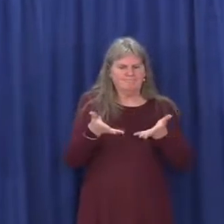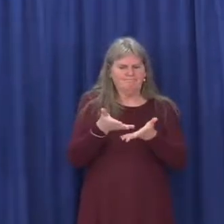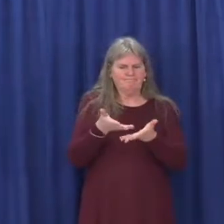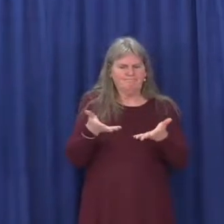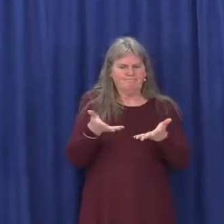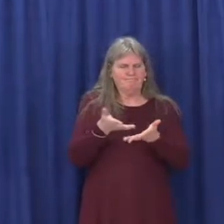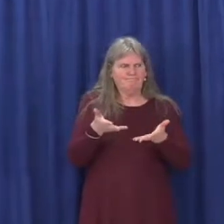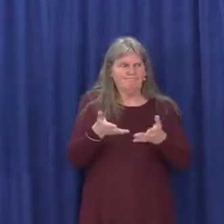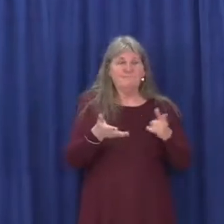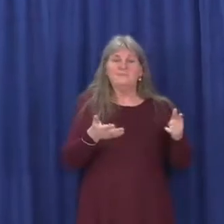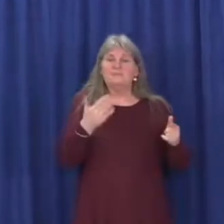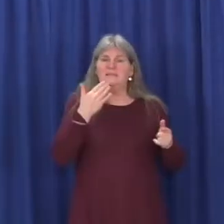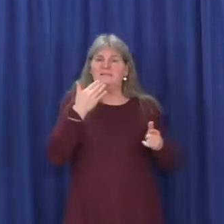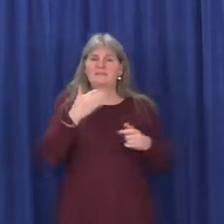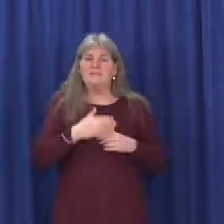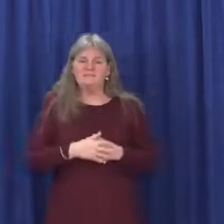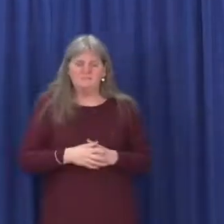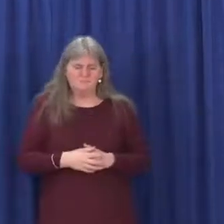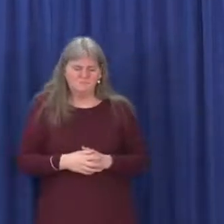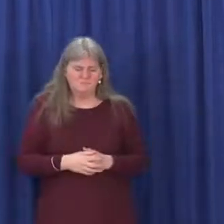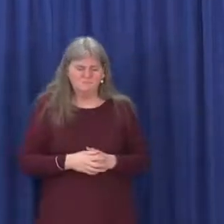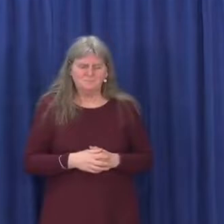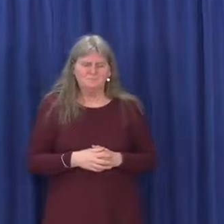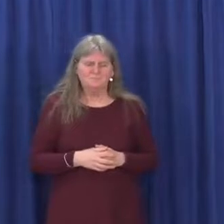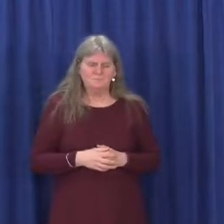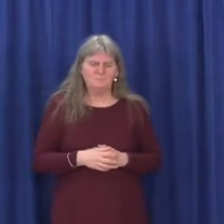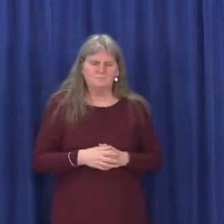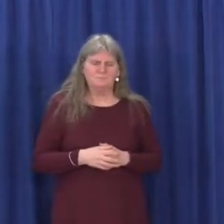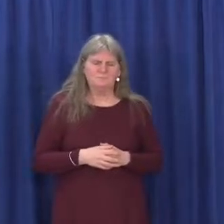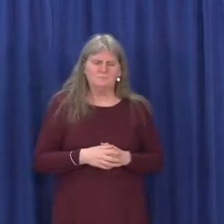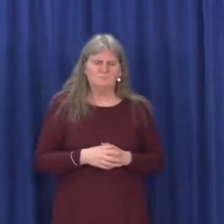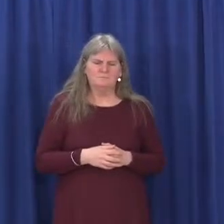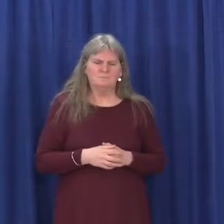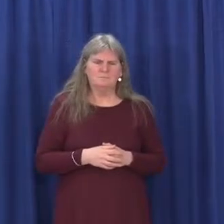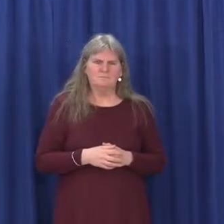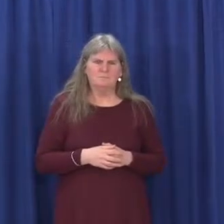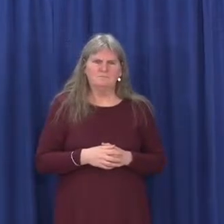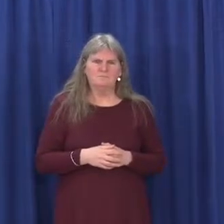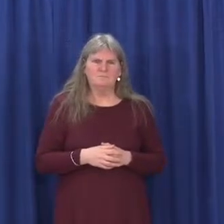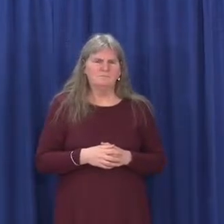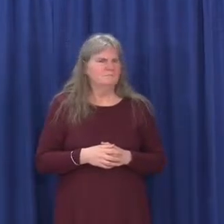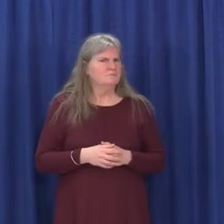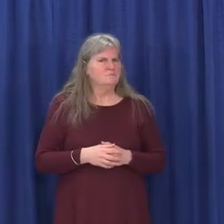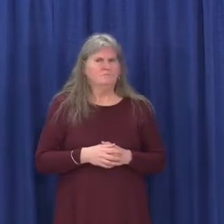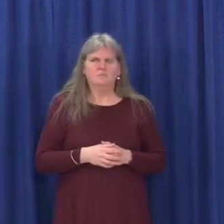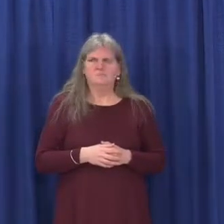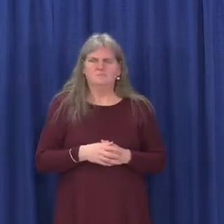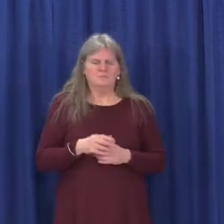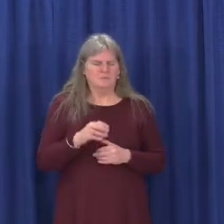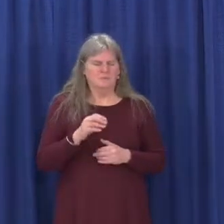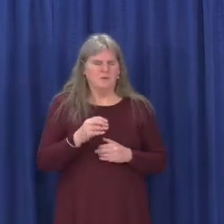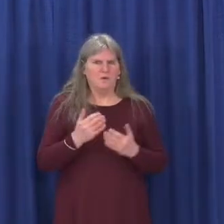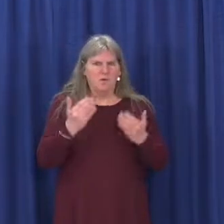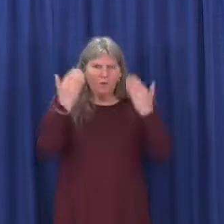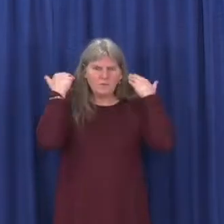Thanks, Brianna. We've had an unprecedented rate of overdoses associated